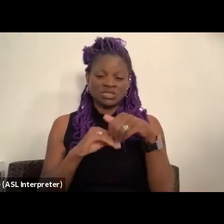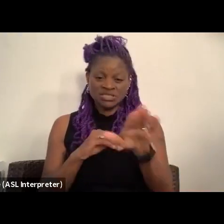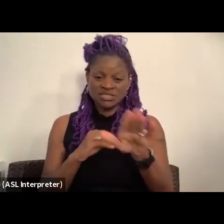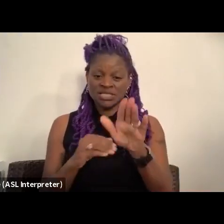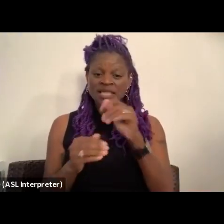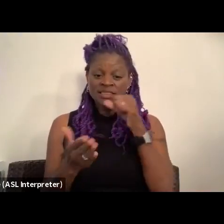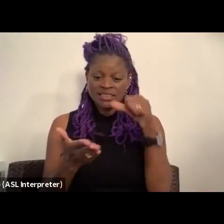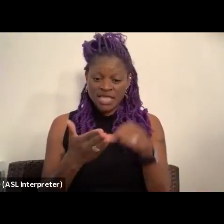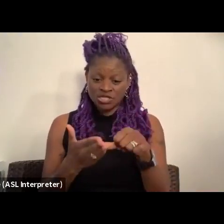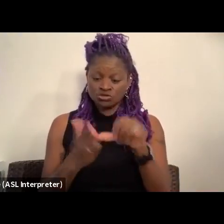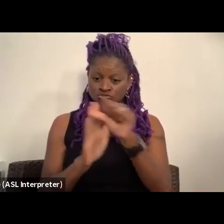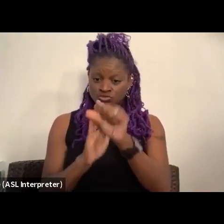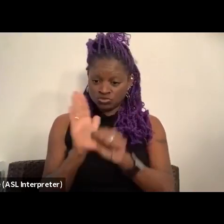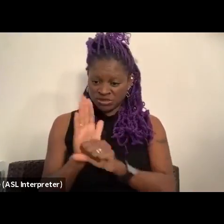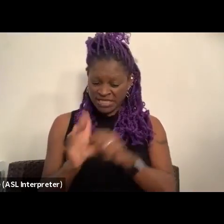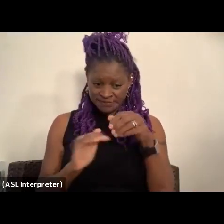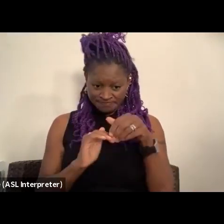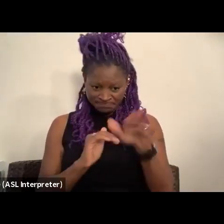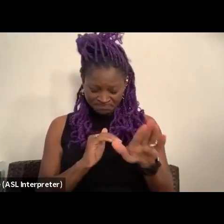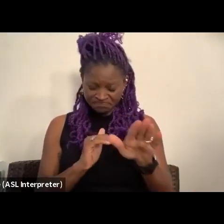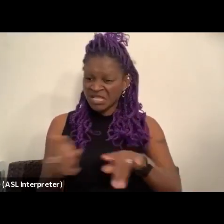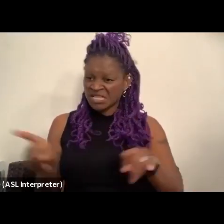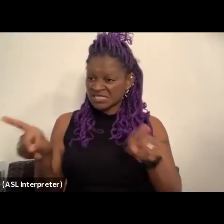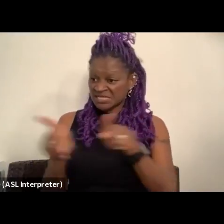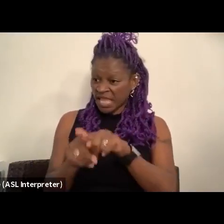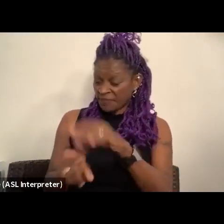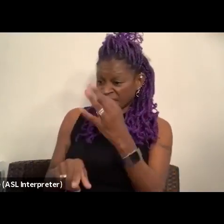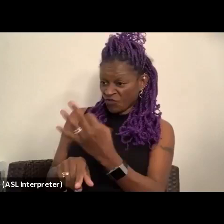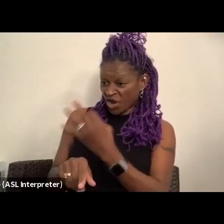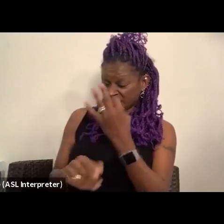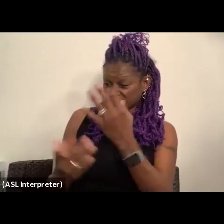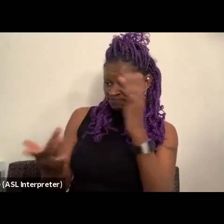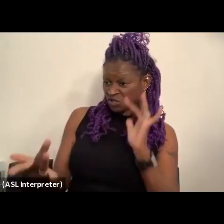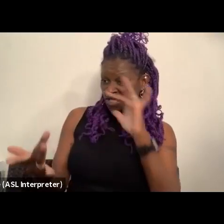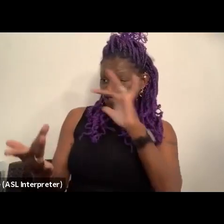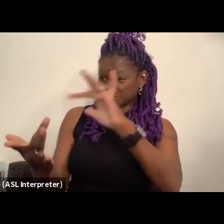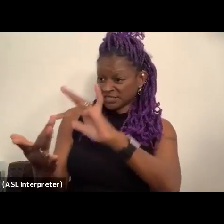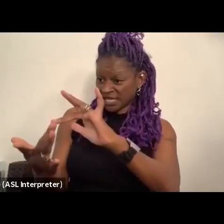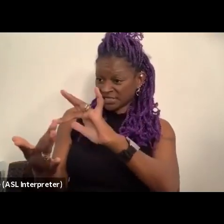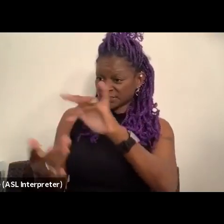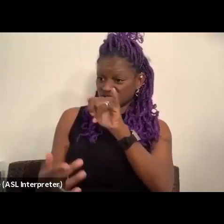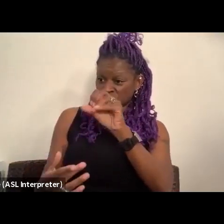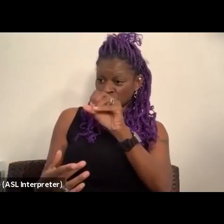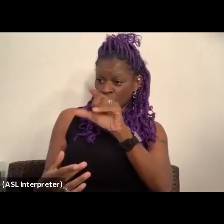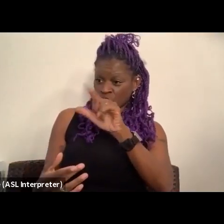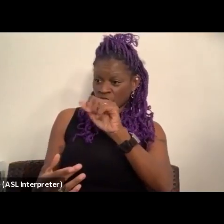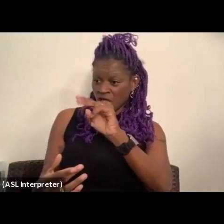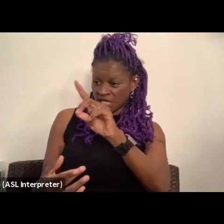We also on that same Friday had reached out to you. Linda Richardson, in the de facto vaccines